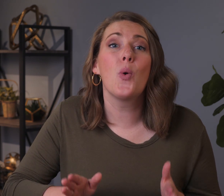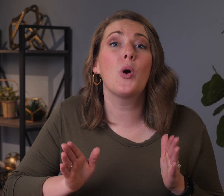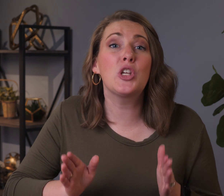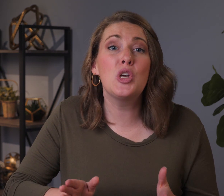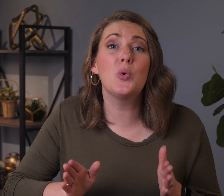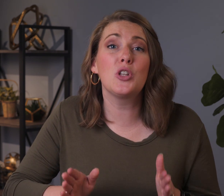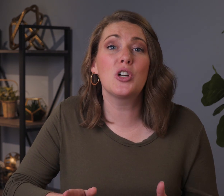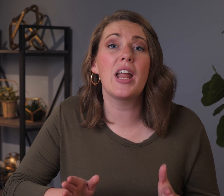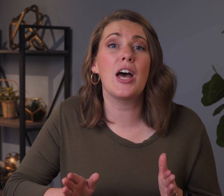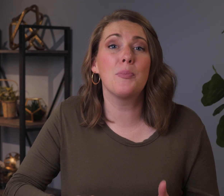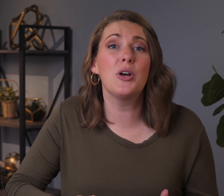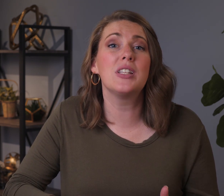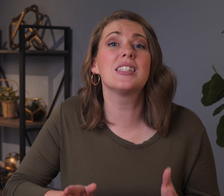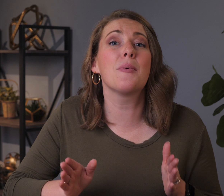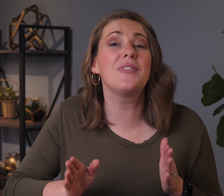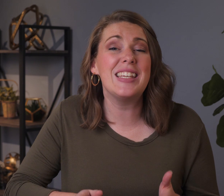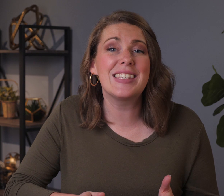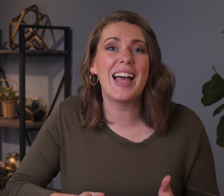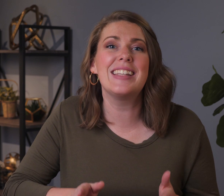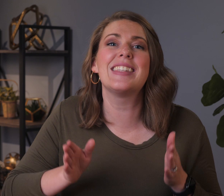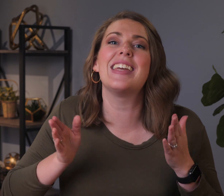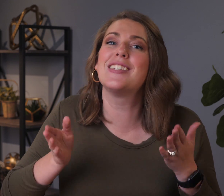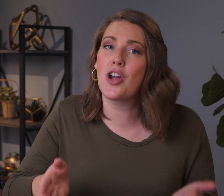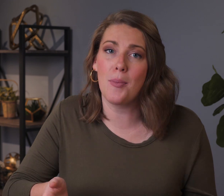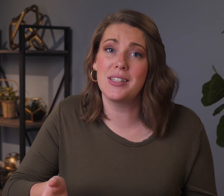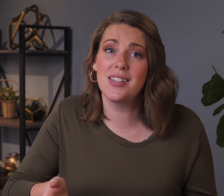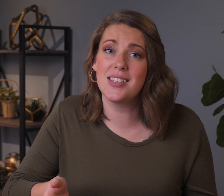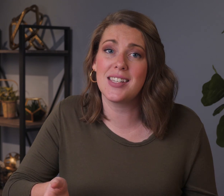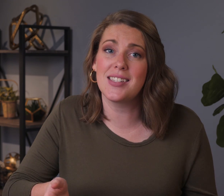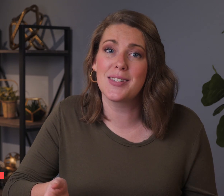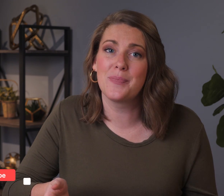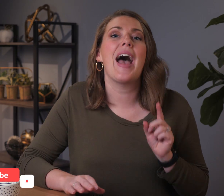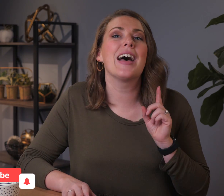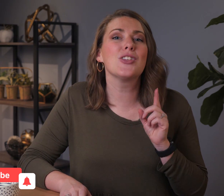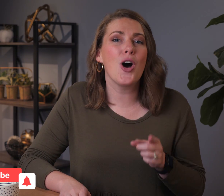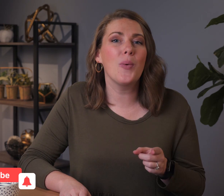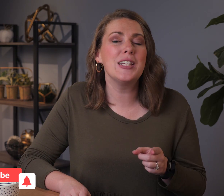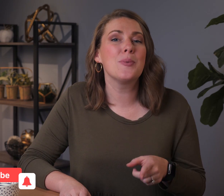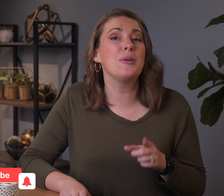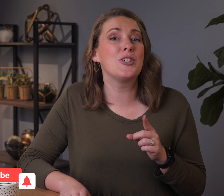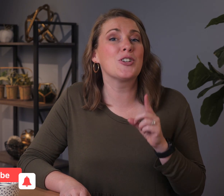where you will learn how to put some of these signs into common sentences. As always be sure